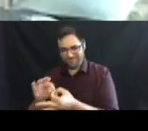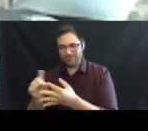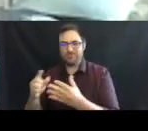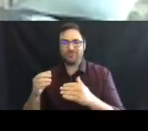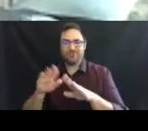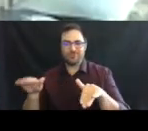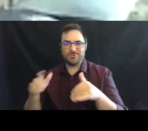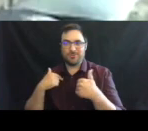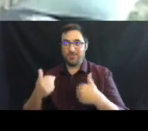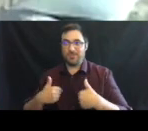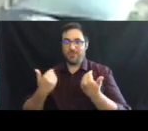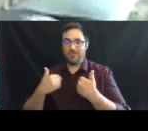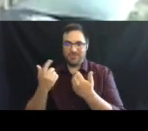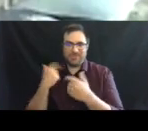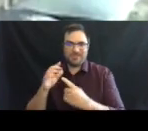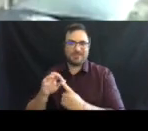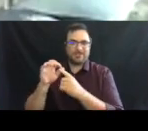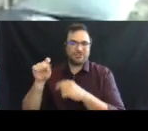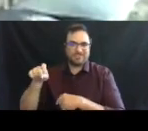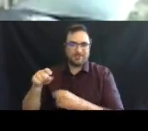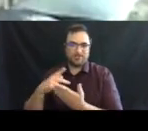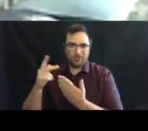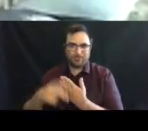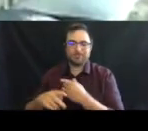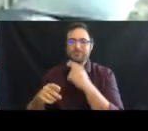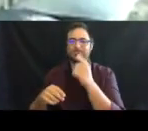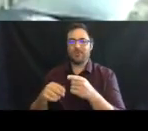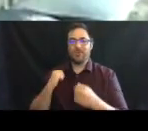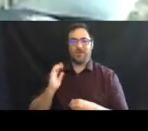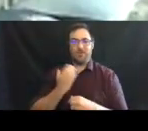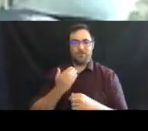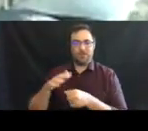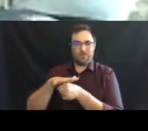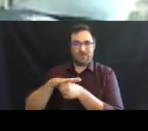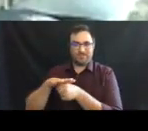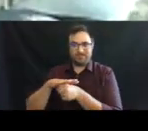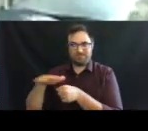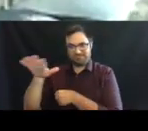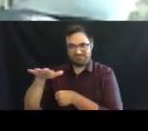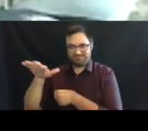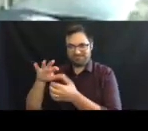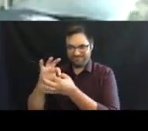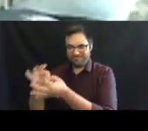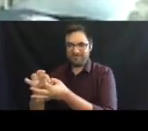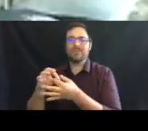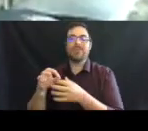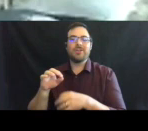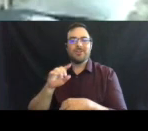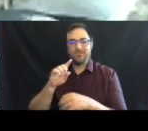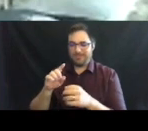So that is where we are located. Our home office is One West Wilson street in Madison, Wisconsin,